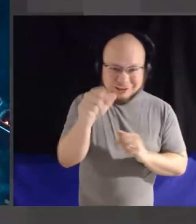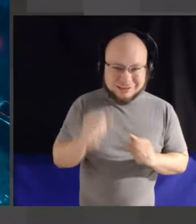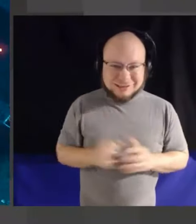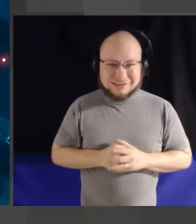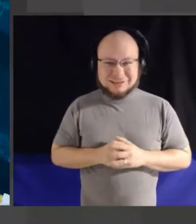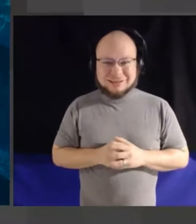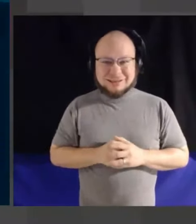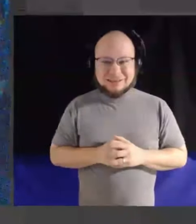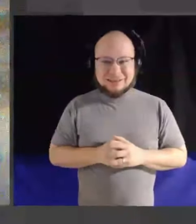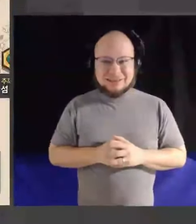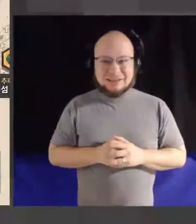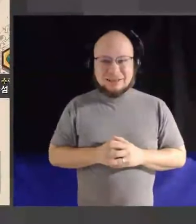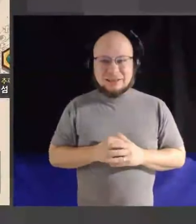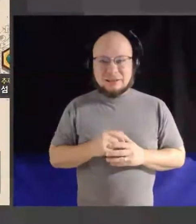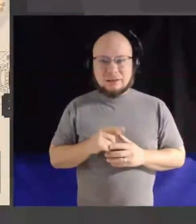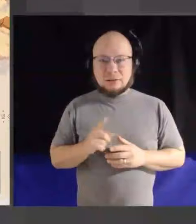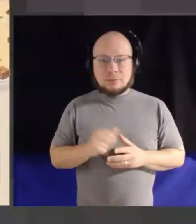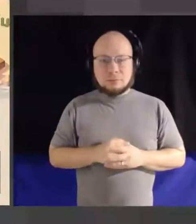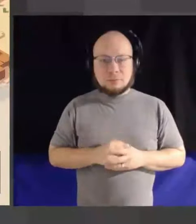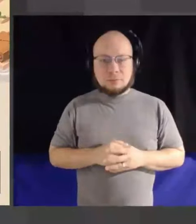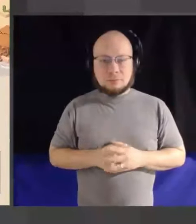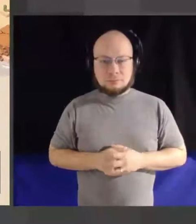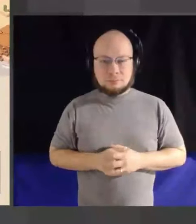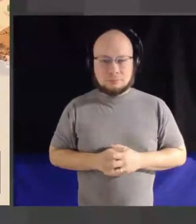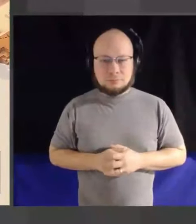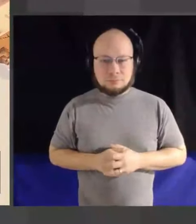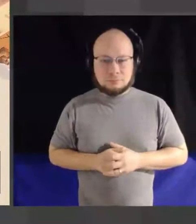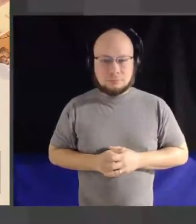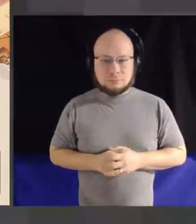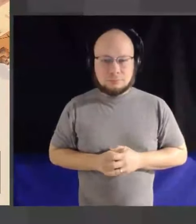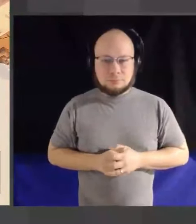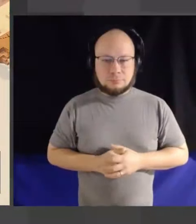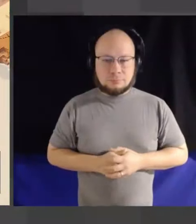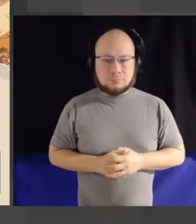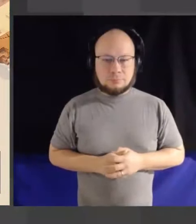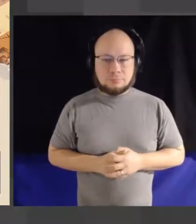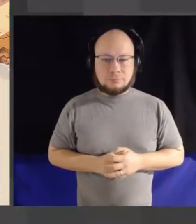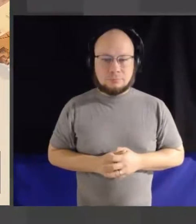YOU ARE FREE VILLAGER.